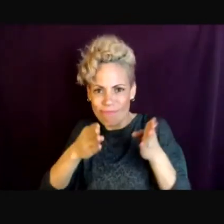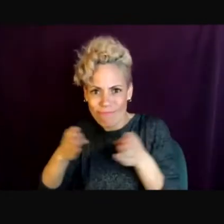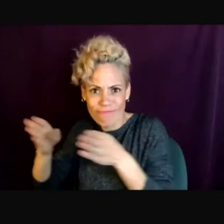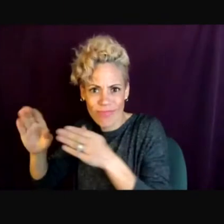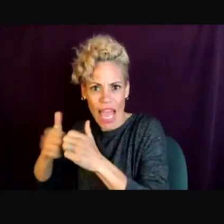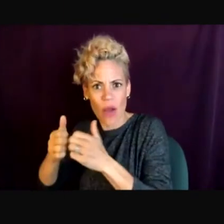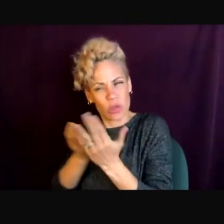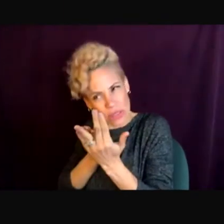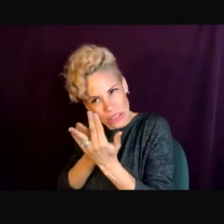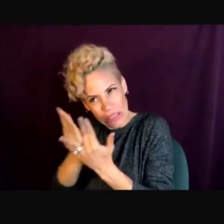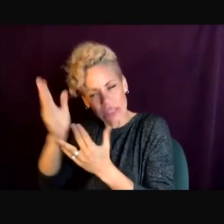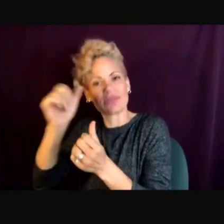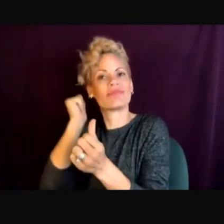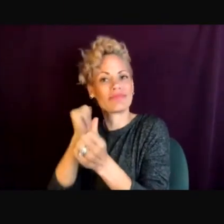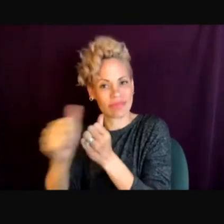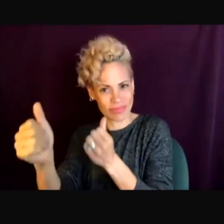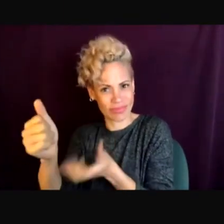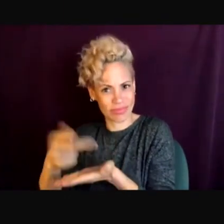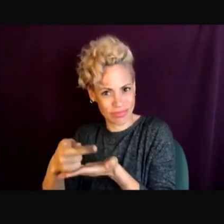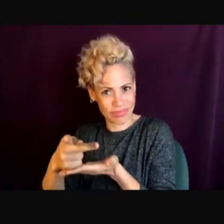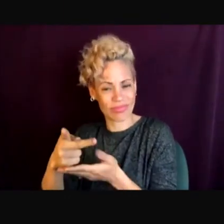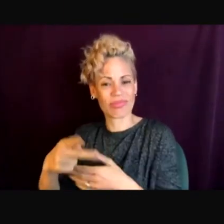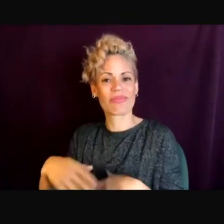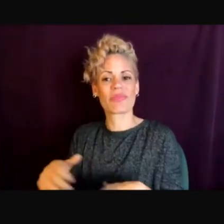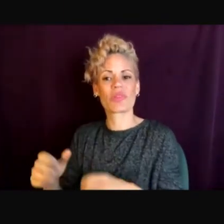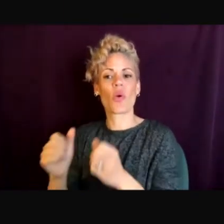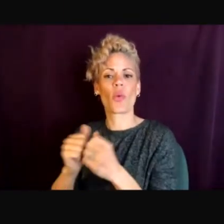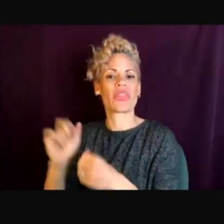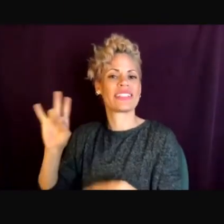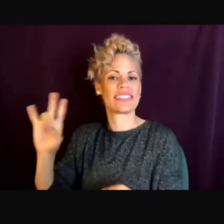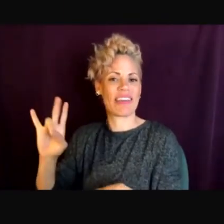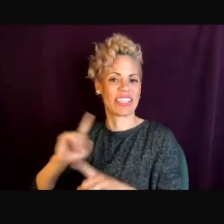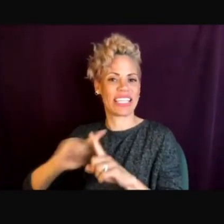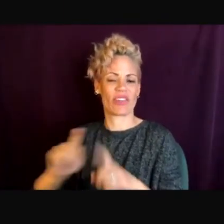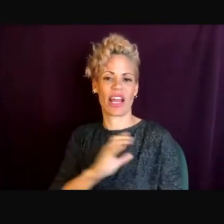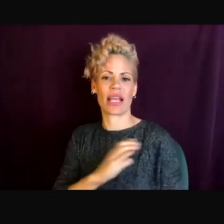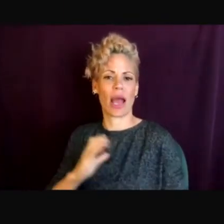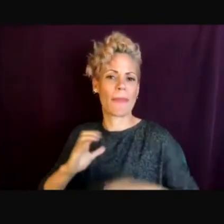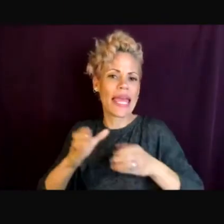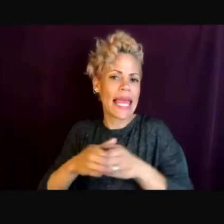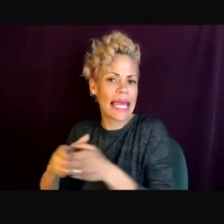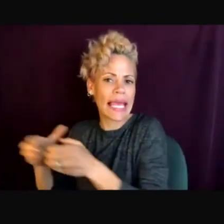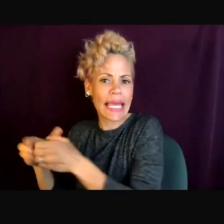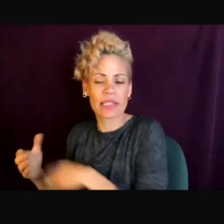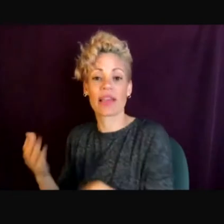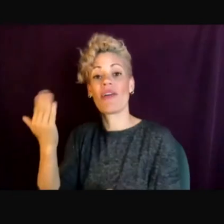that with the seven different committees and 15 different sub-committees.